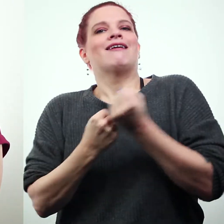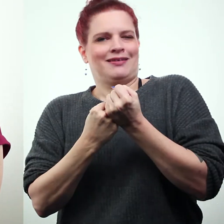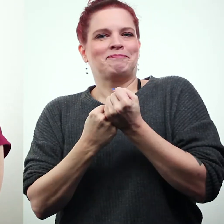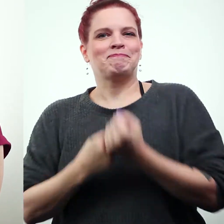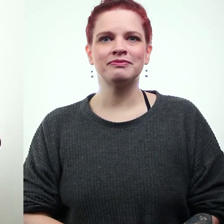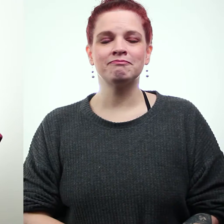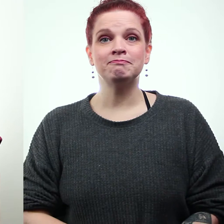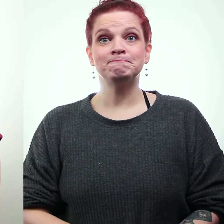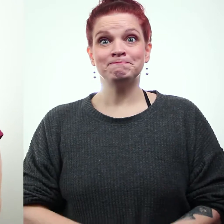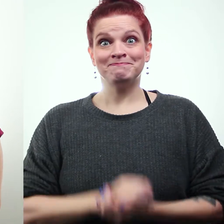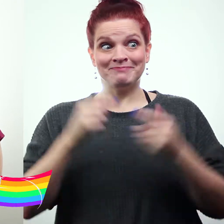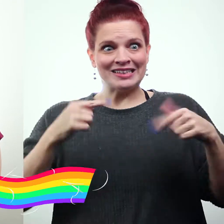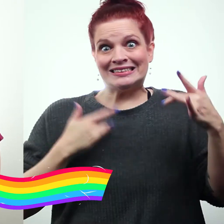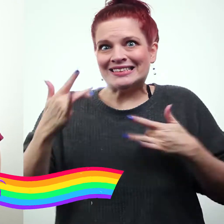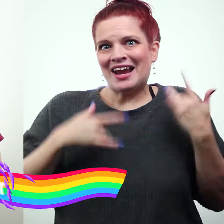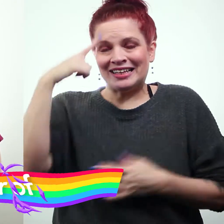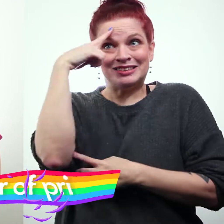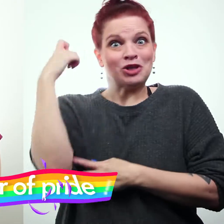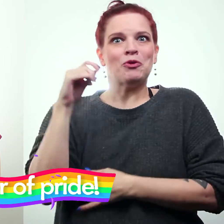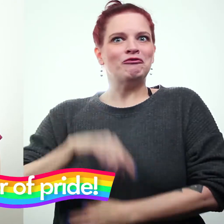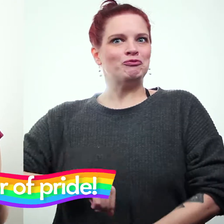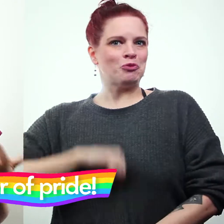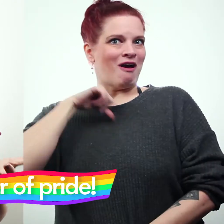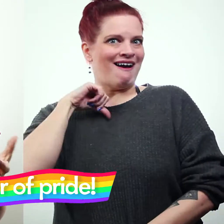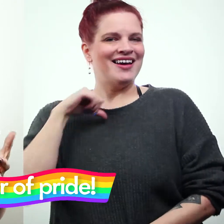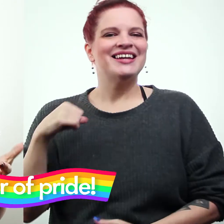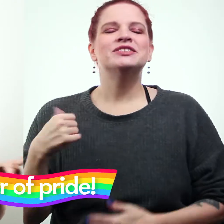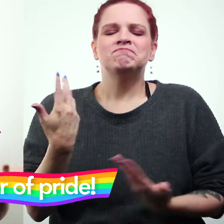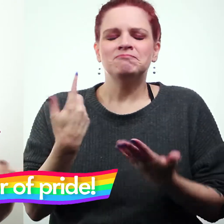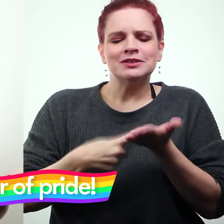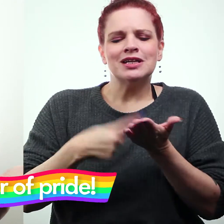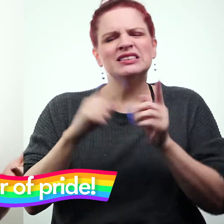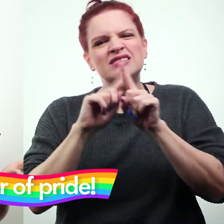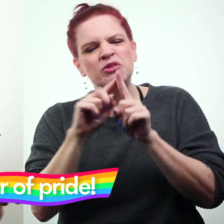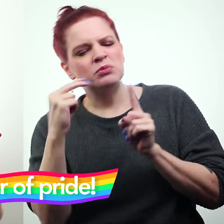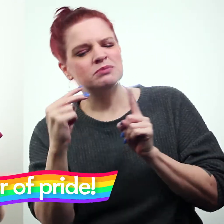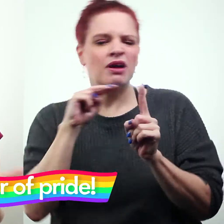good ally as we move through this really exciting Summer of Pride. We're going to talk about different perspectives in the community.